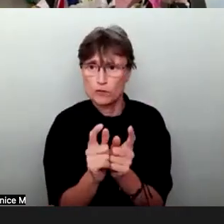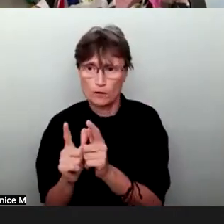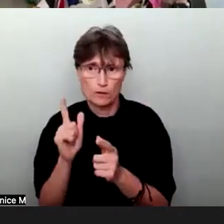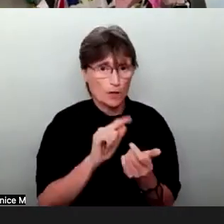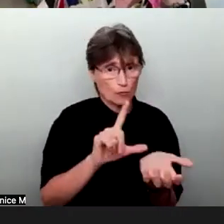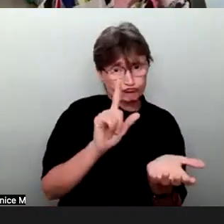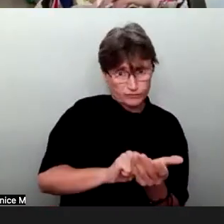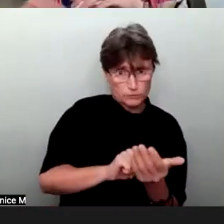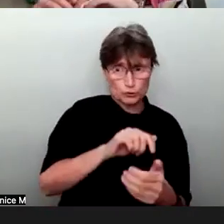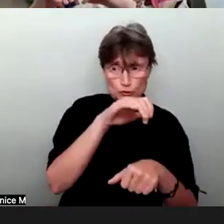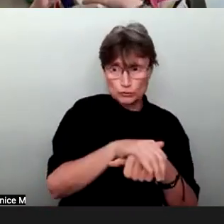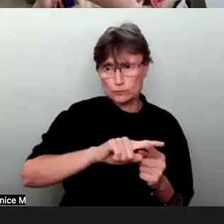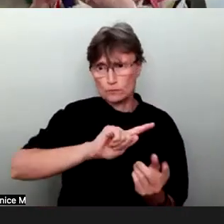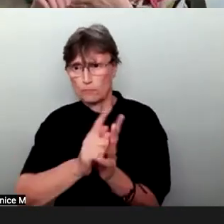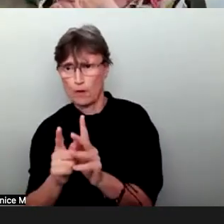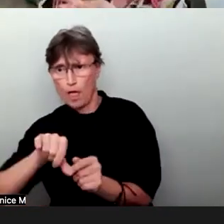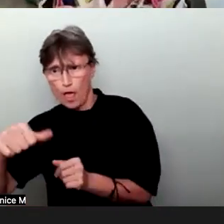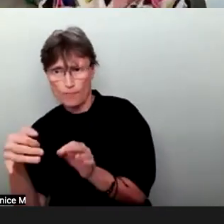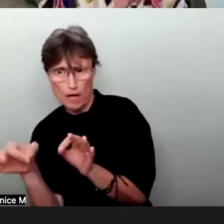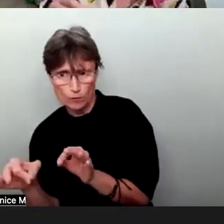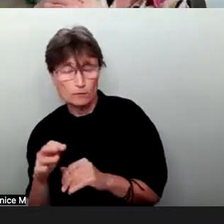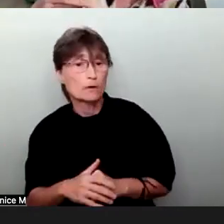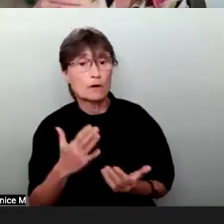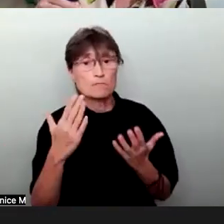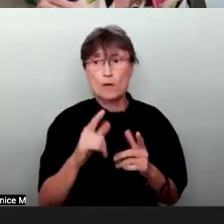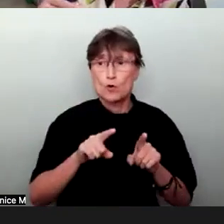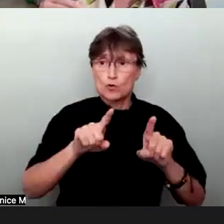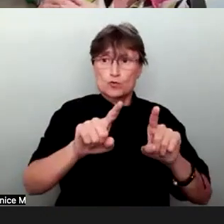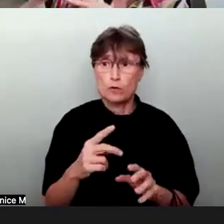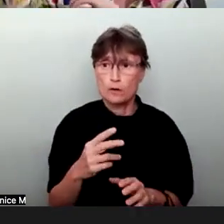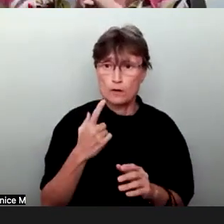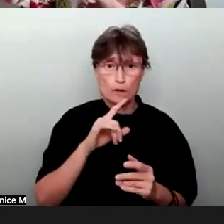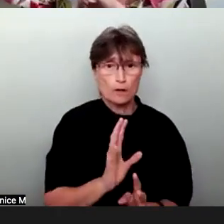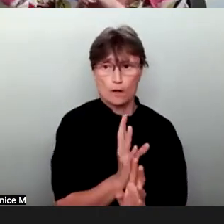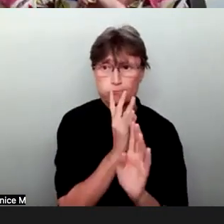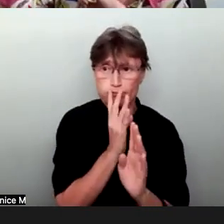languages, transcription of verbal meetings or audio and video recordings into a written